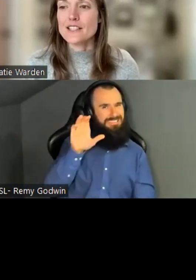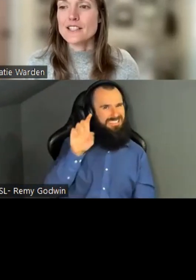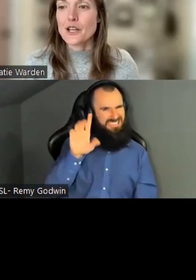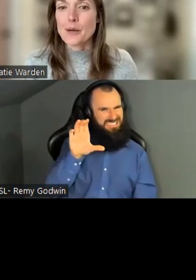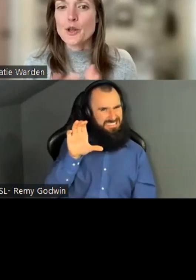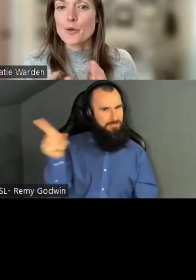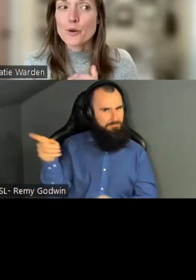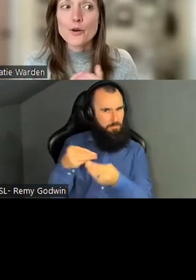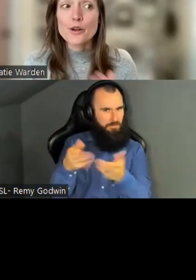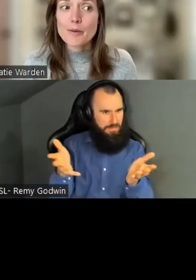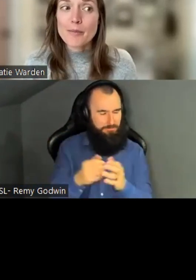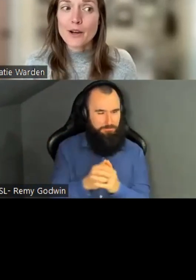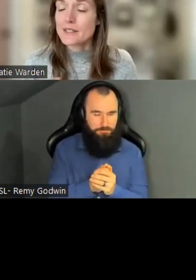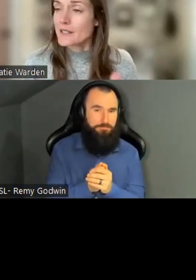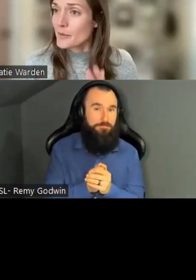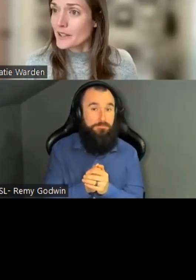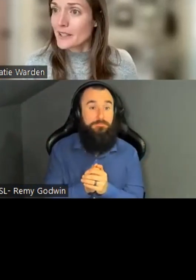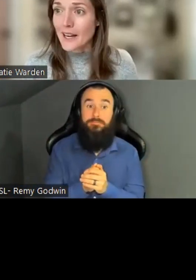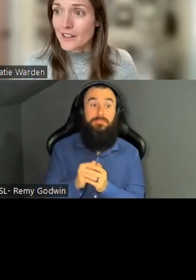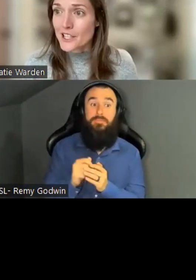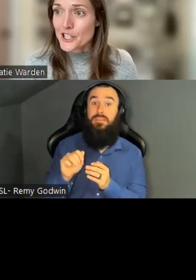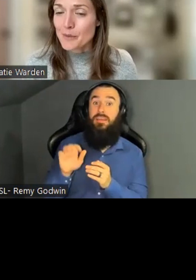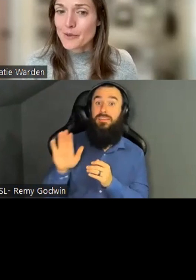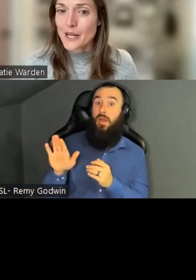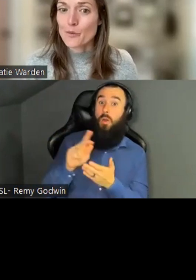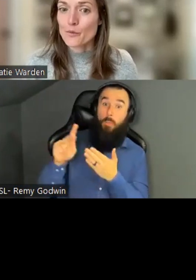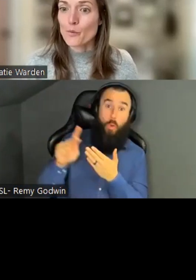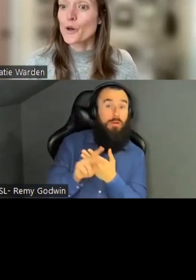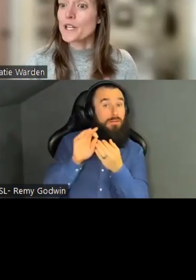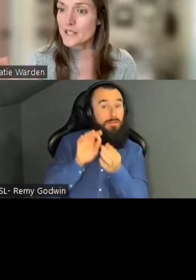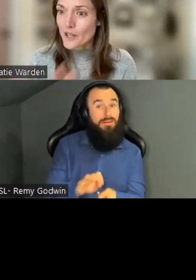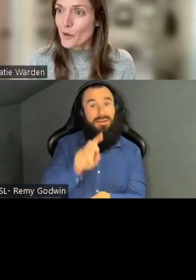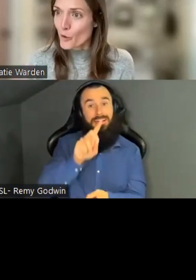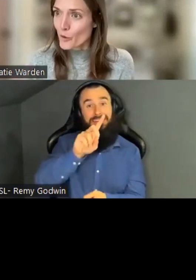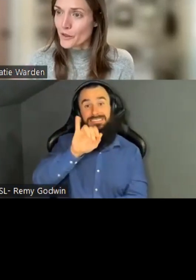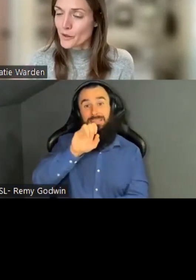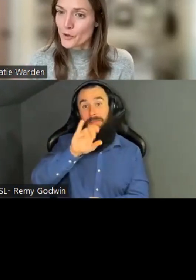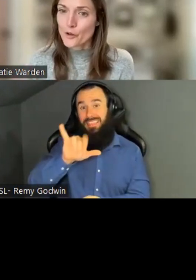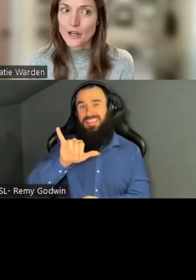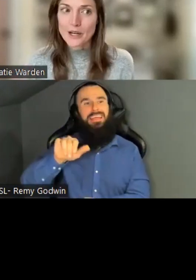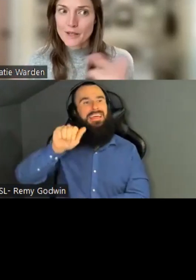It's their program about disability allyship. And we're gonna talk more about the program